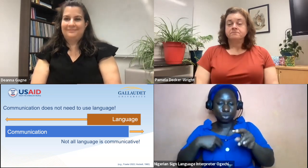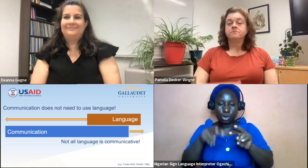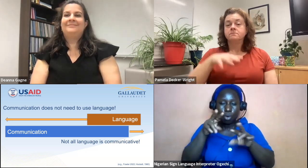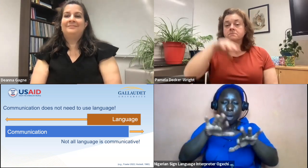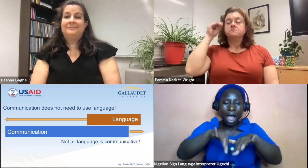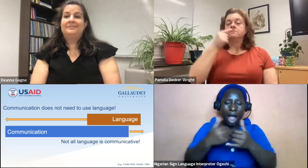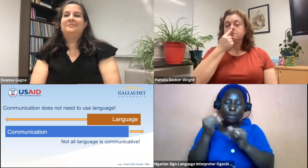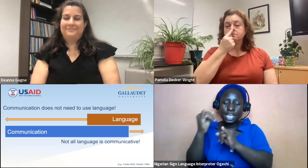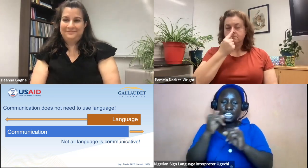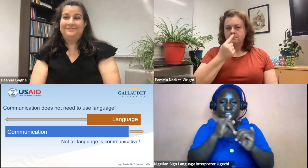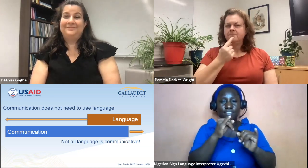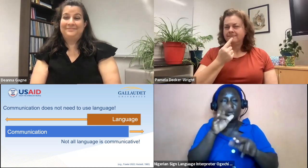produce a communication.